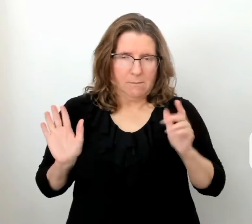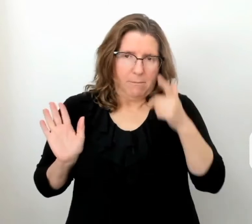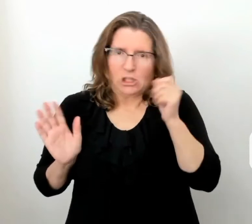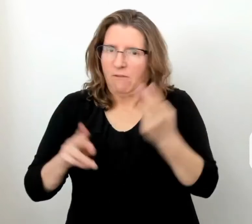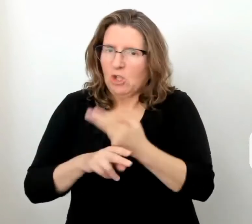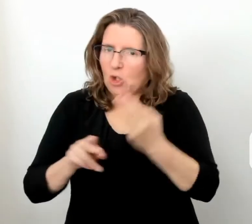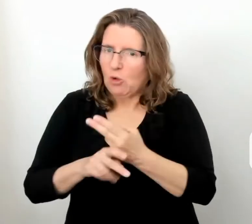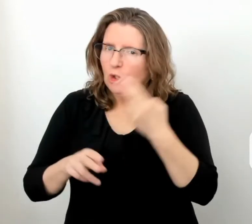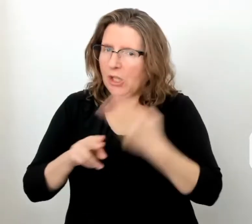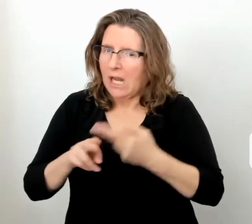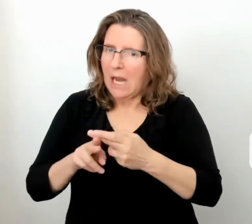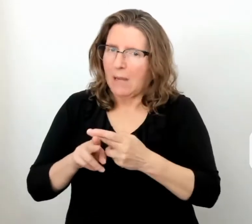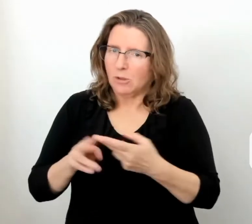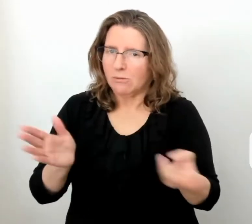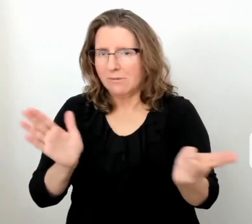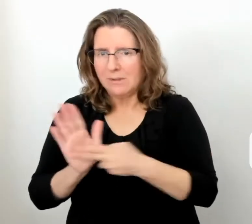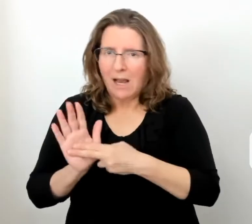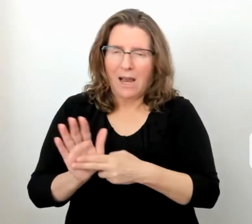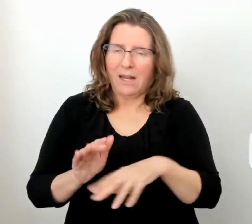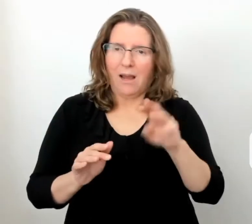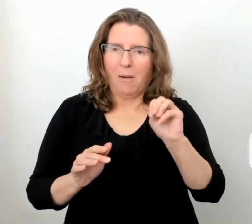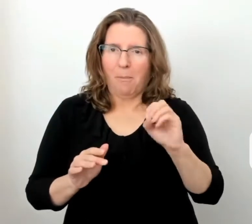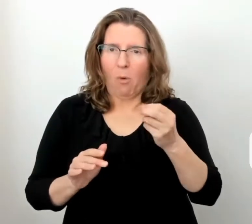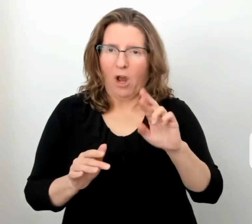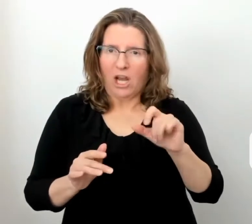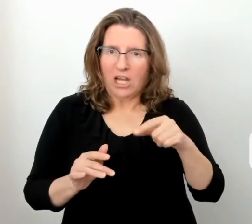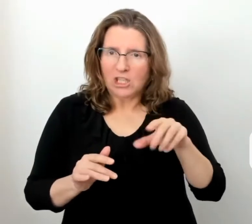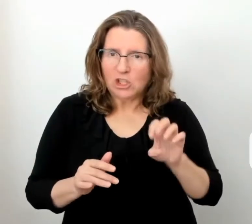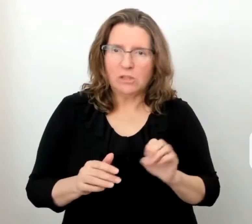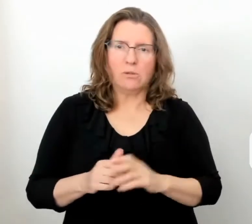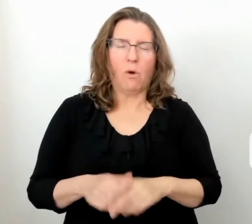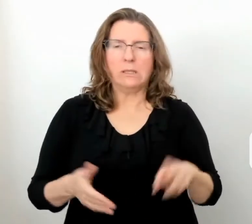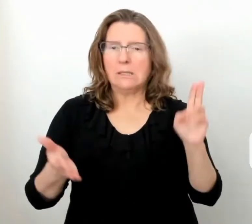Like I said before - they will need to use that skill throughout their adulthood.